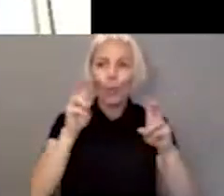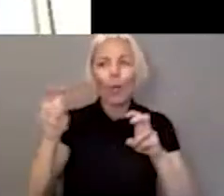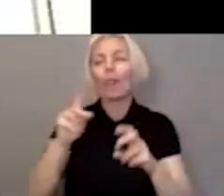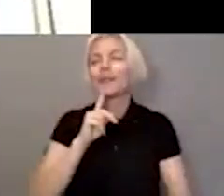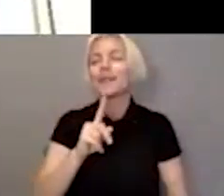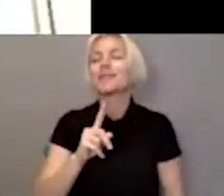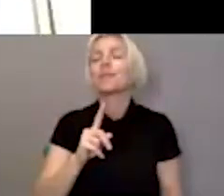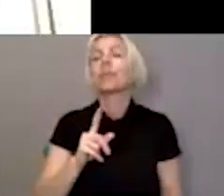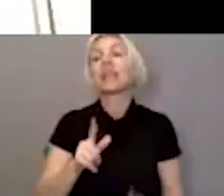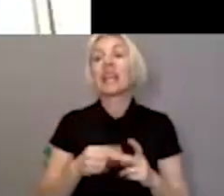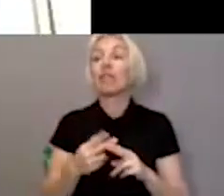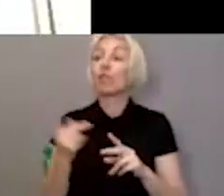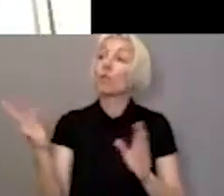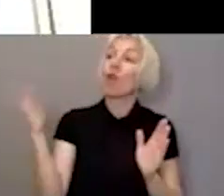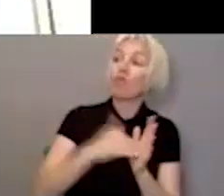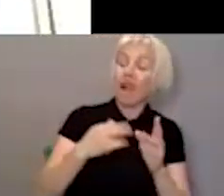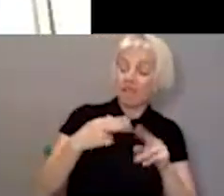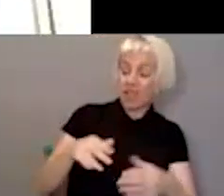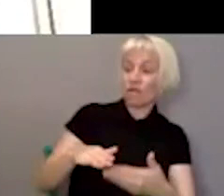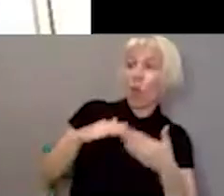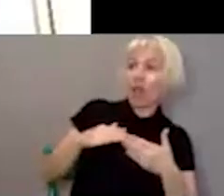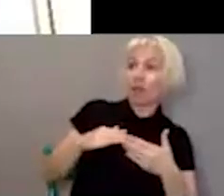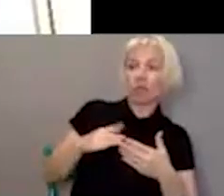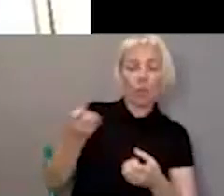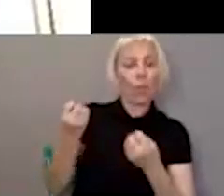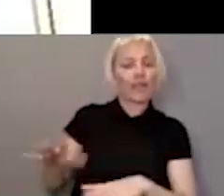you come here because your liberation is bound with mine, then let's work together. If we